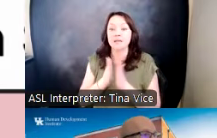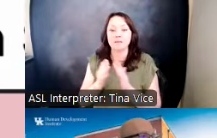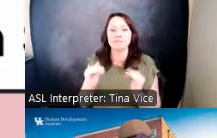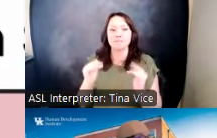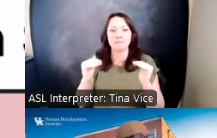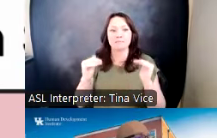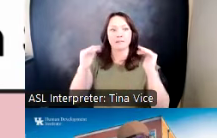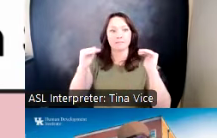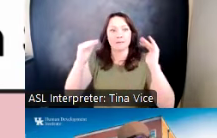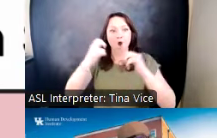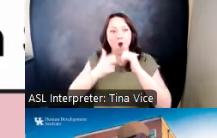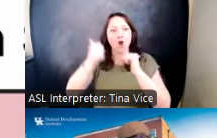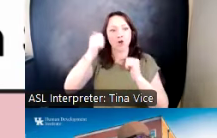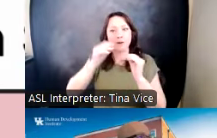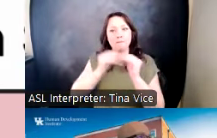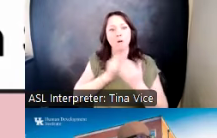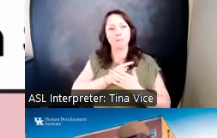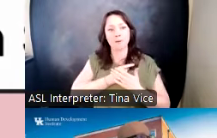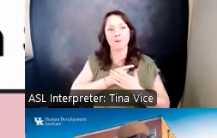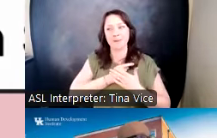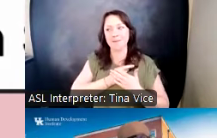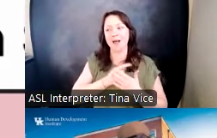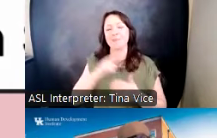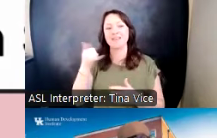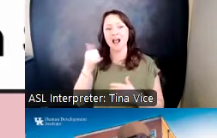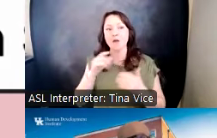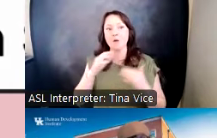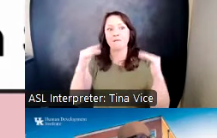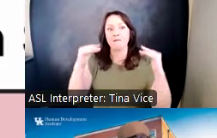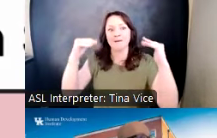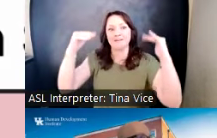red. Hopefully, we're not going too hard in the paint. The person that looks like they're having a heat stroke. Um but